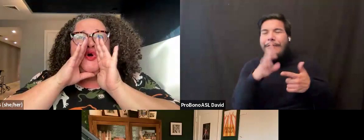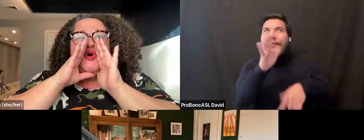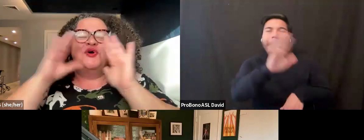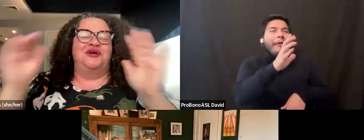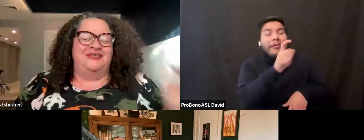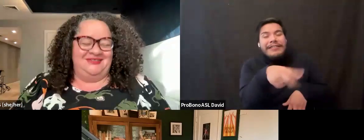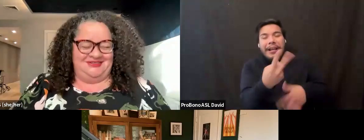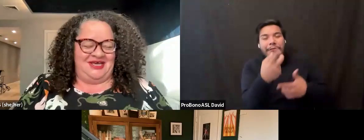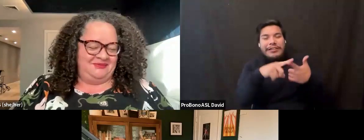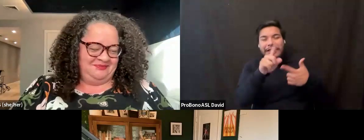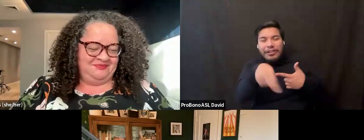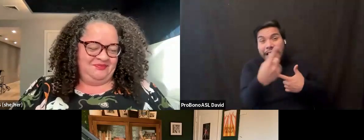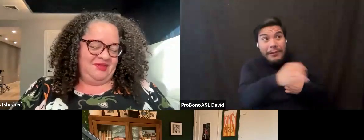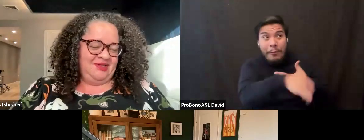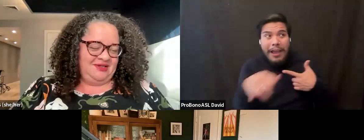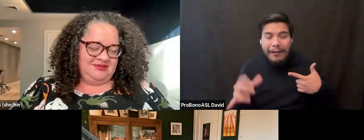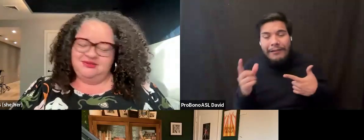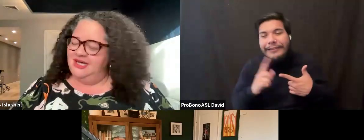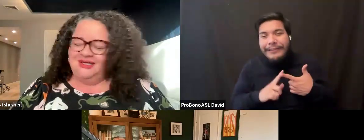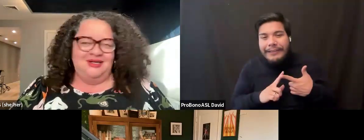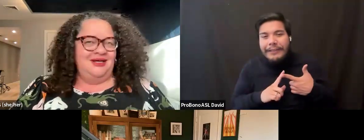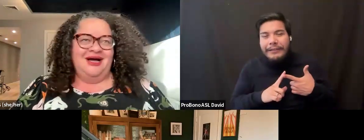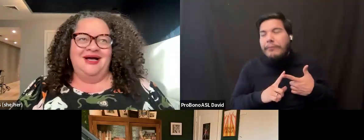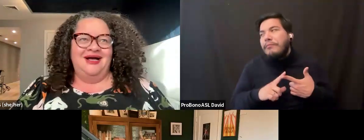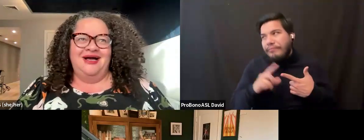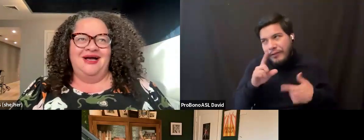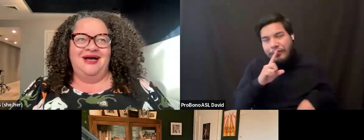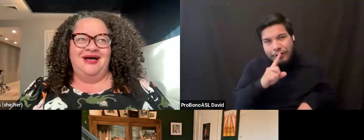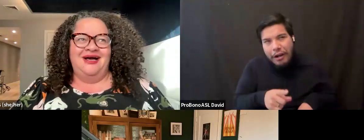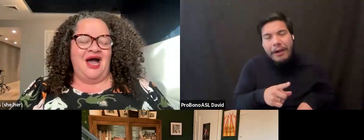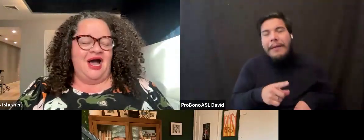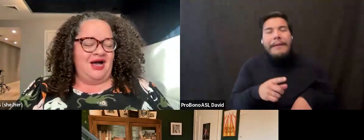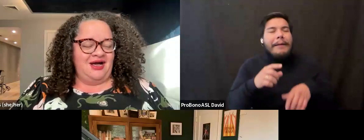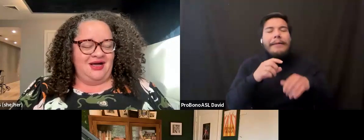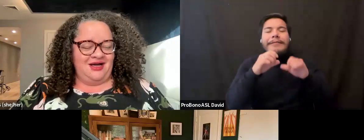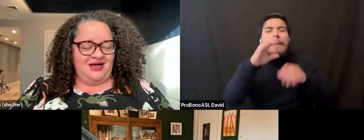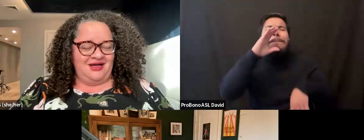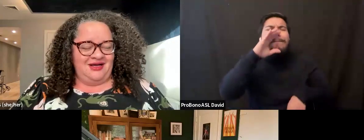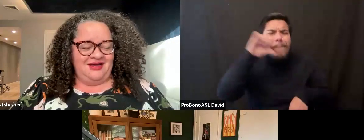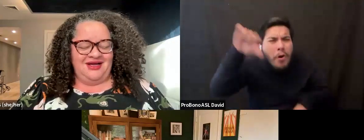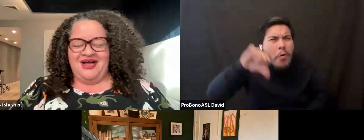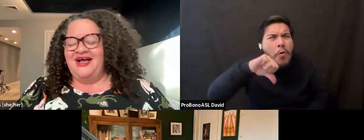Yeah, for sure. Boo for sure. Deep, endless boo. Just assume I'm always booing the whale and Weight Watchers.